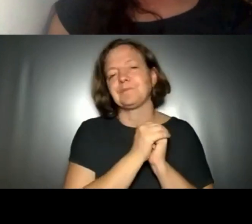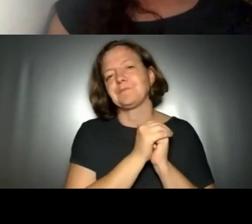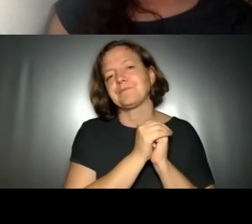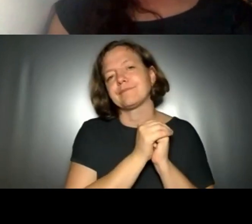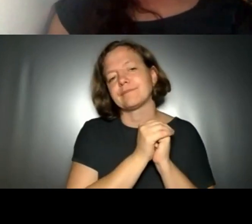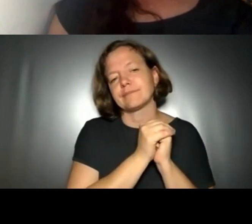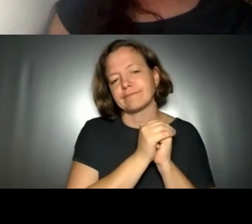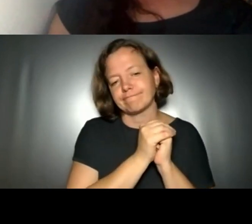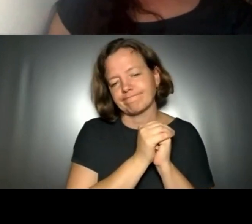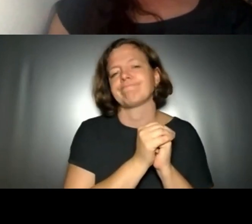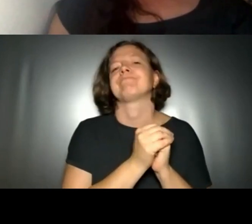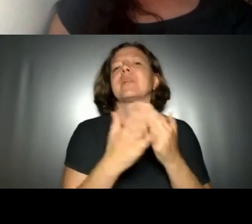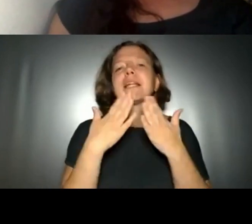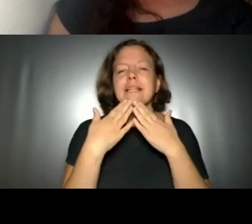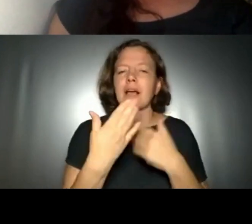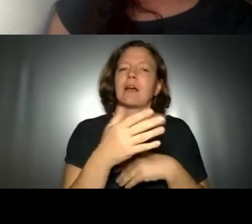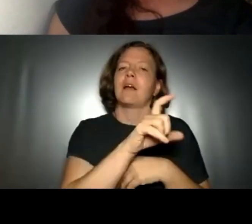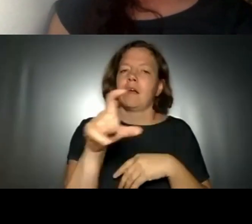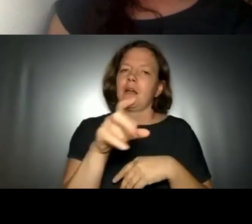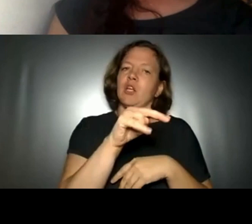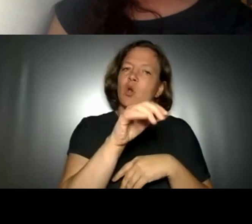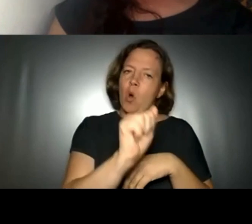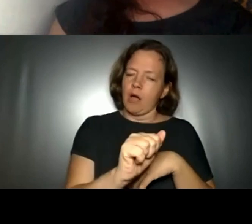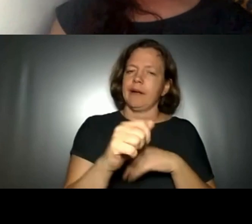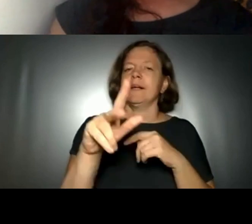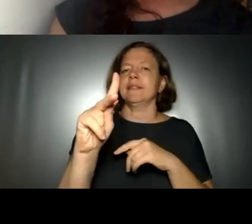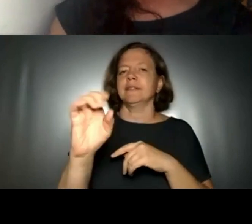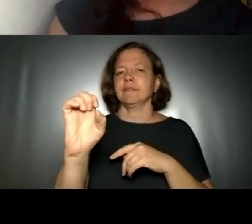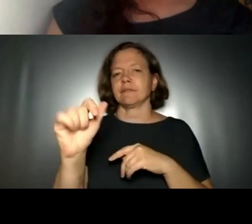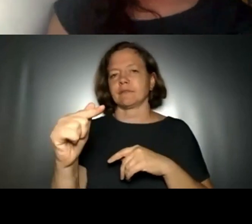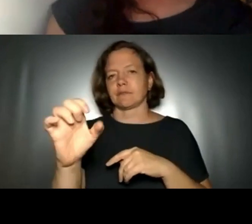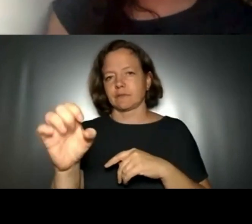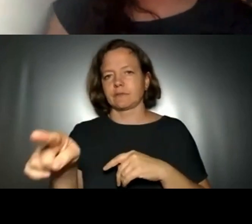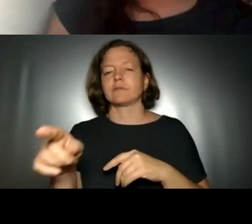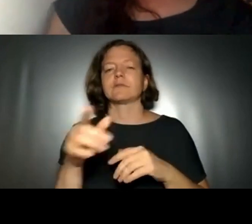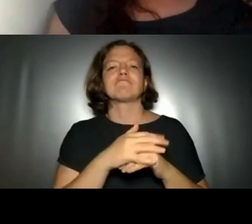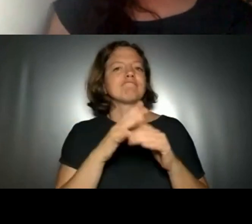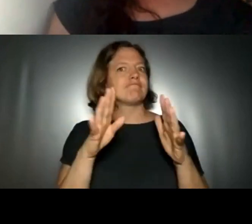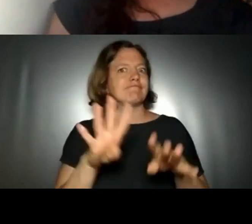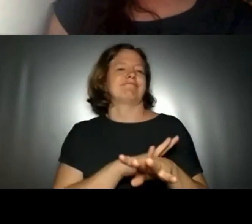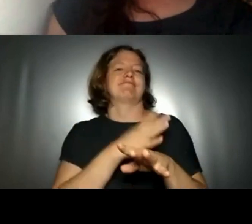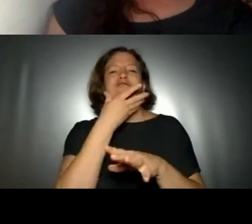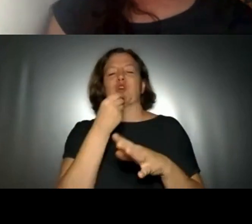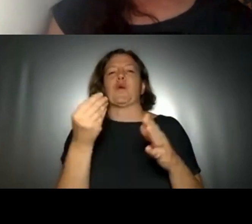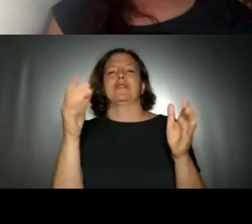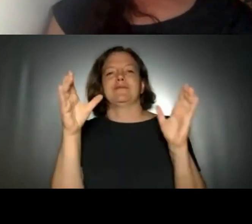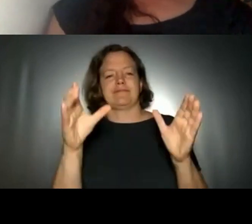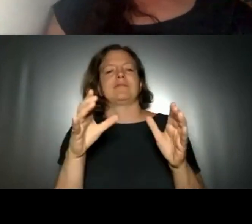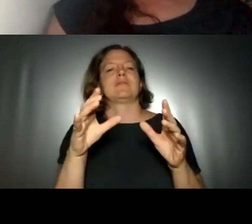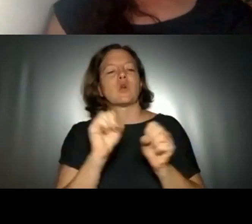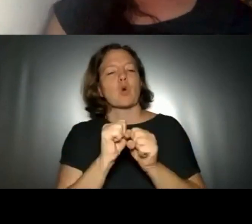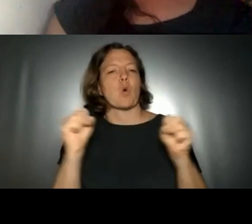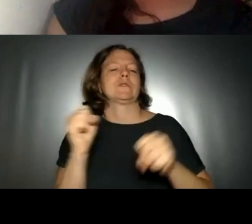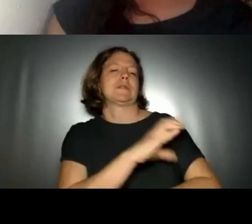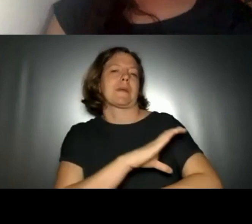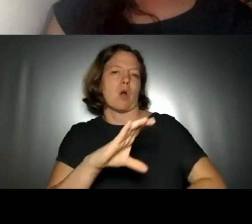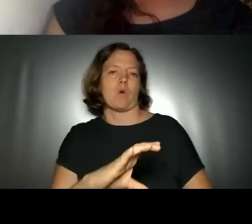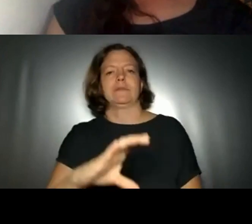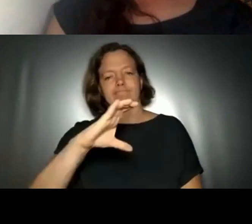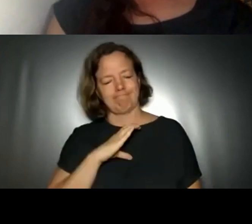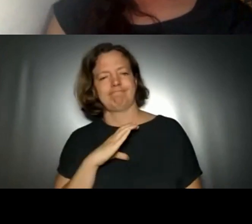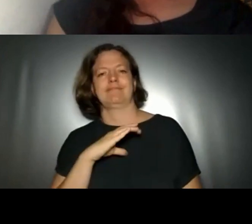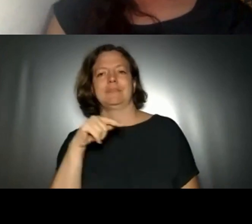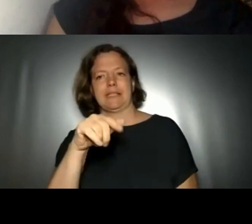Noa and Kate, for this conference. It is incredibly beautiful and empowering to take part in this conversation.